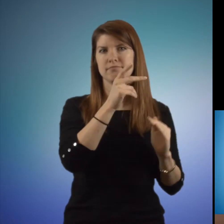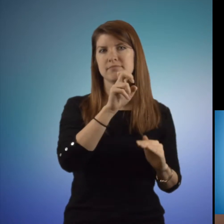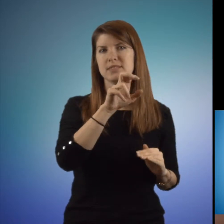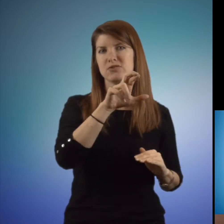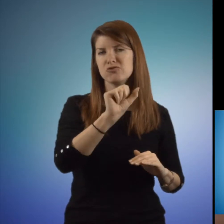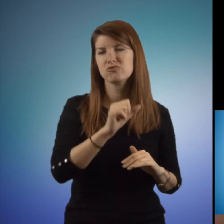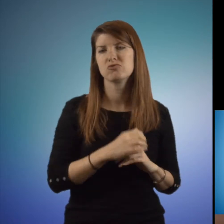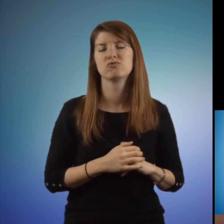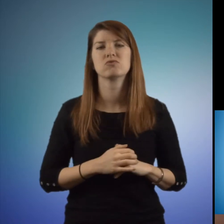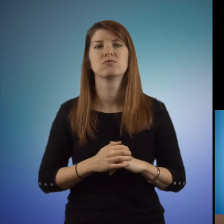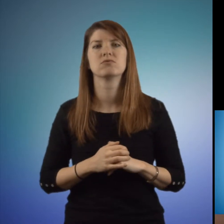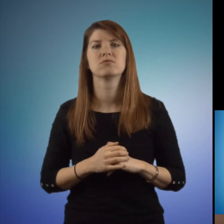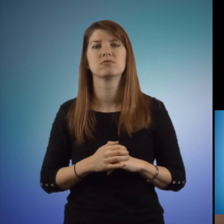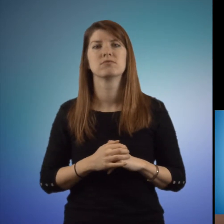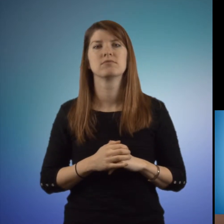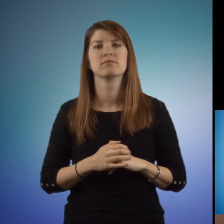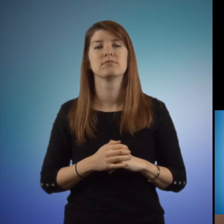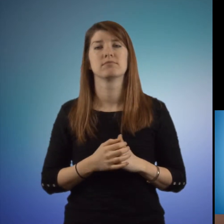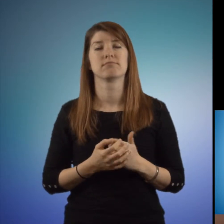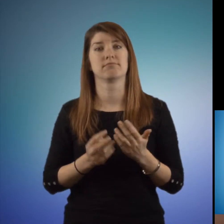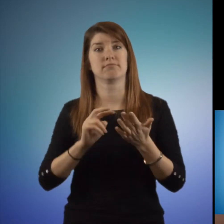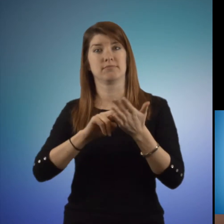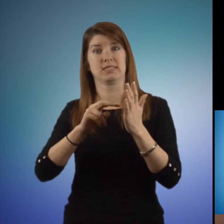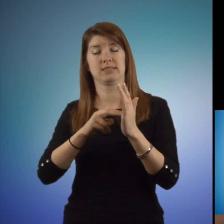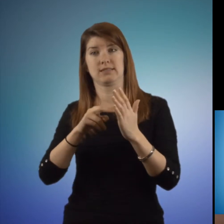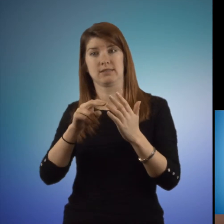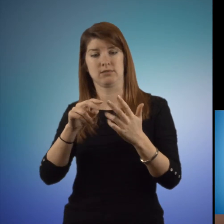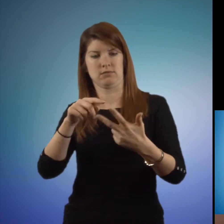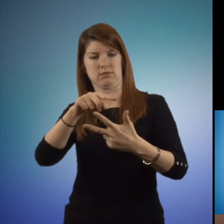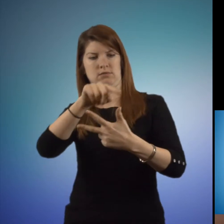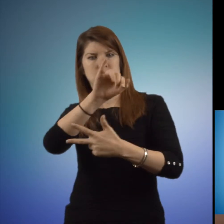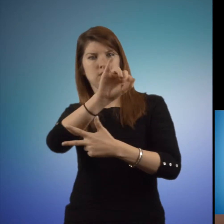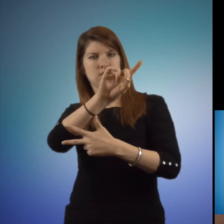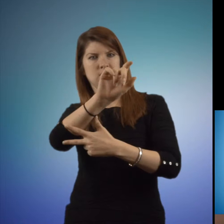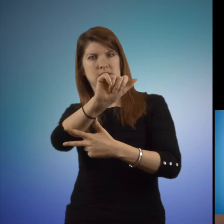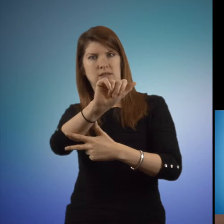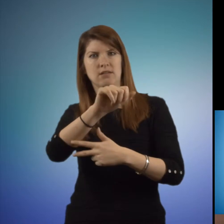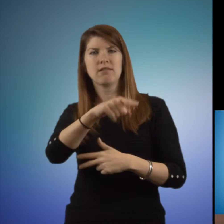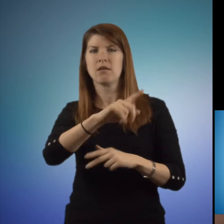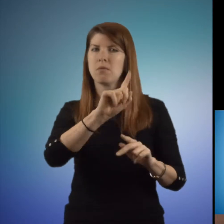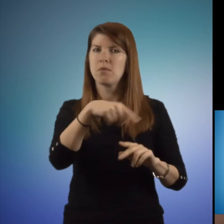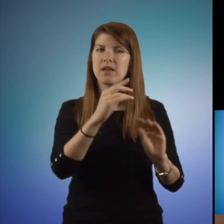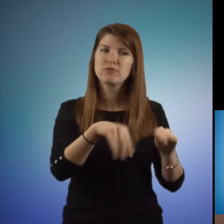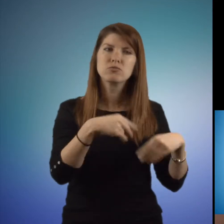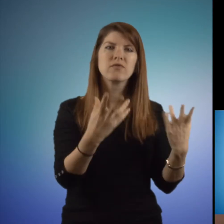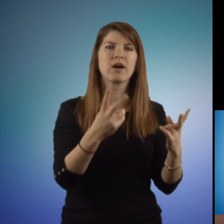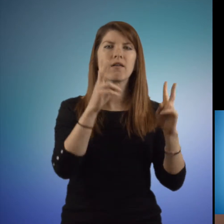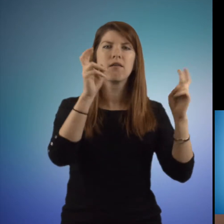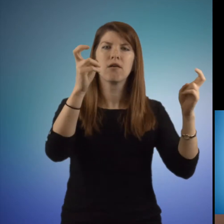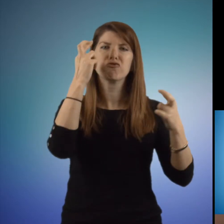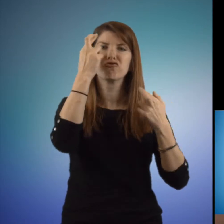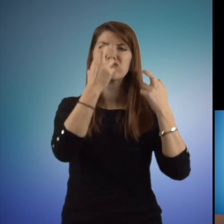So within IDEA, we only have to provide a reasonable education program.